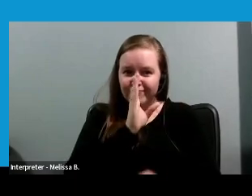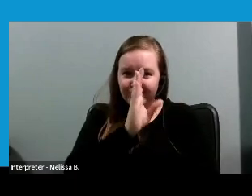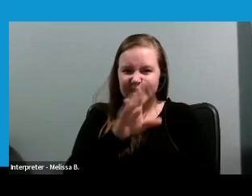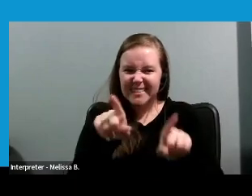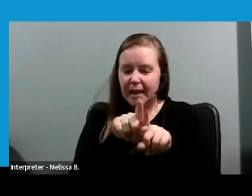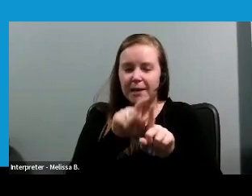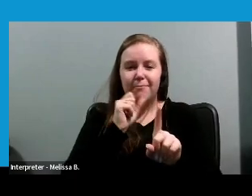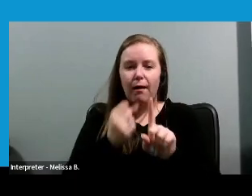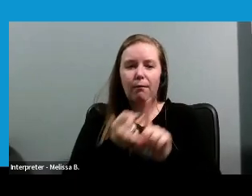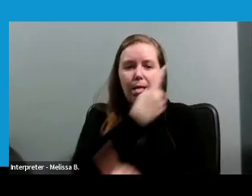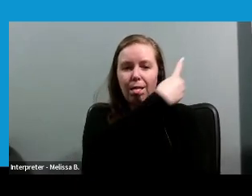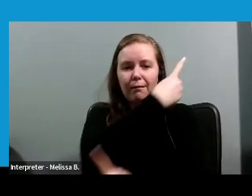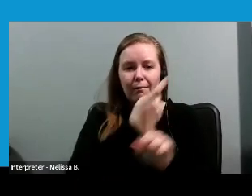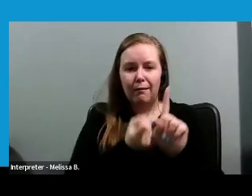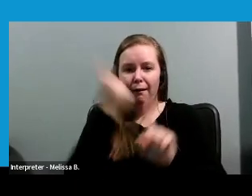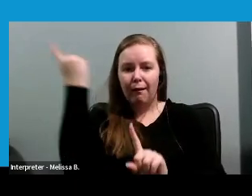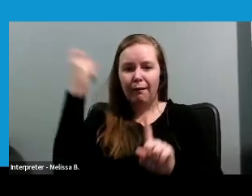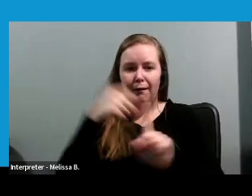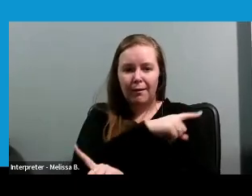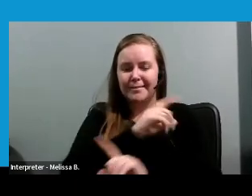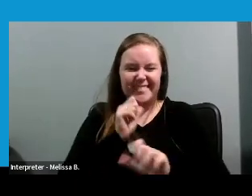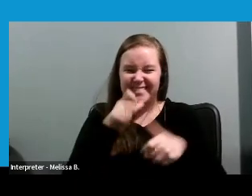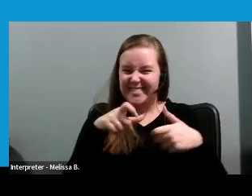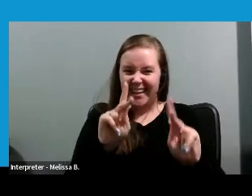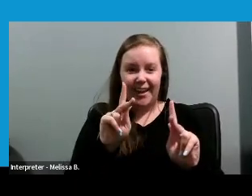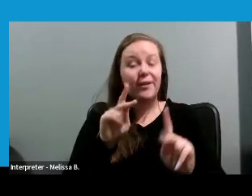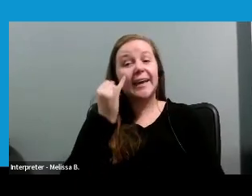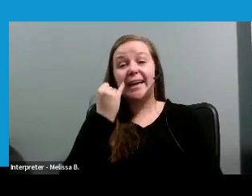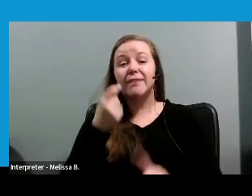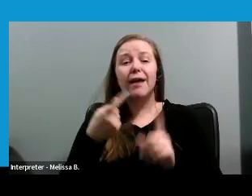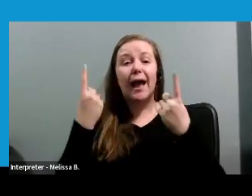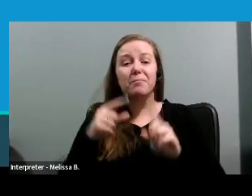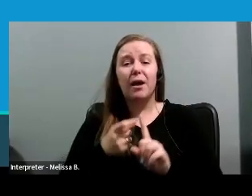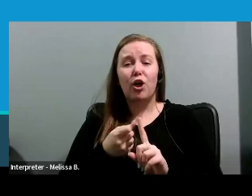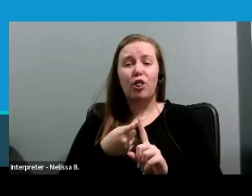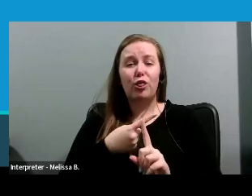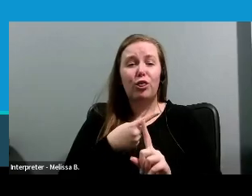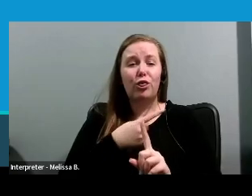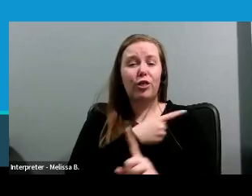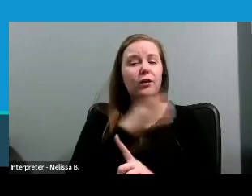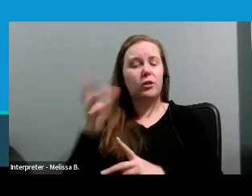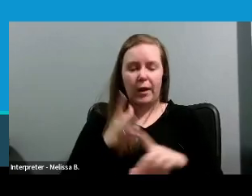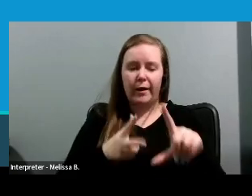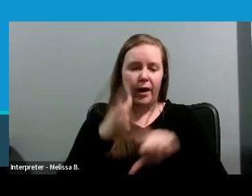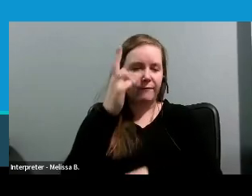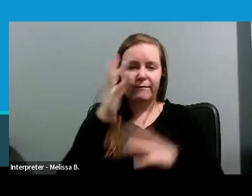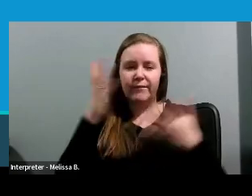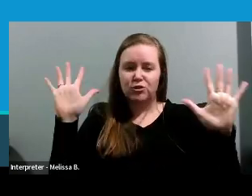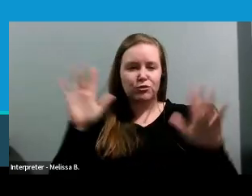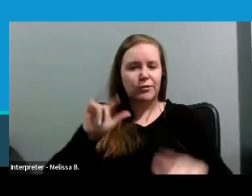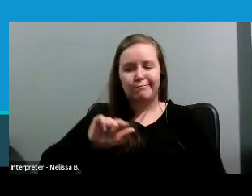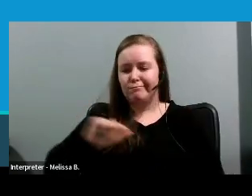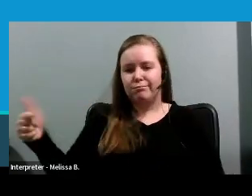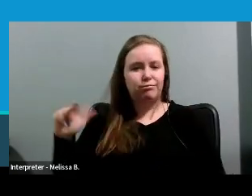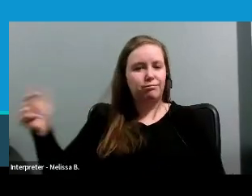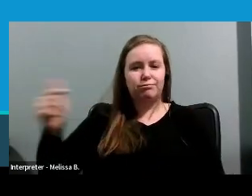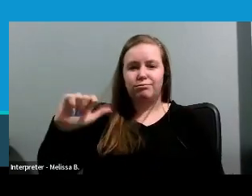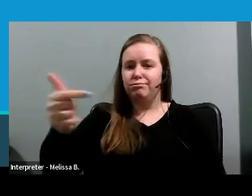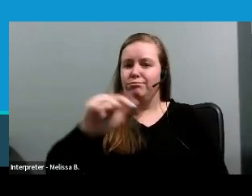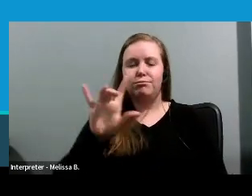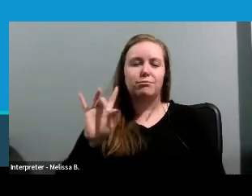Shannon Spencer (she/her): If we're not, at least my experience, for… and because that day, we also had, like, over 80 people speaking, so it was also reduced to 3 minutes.